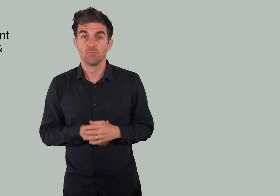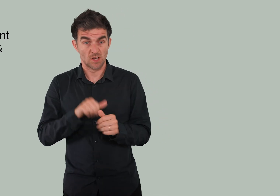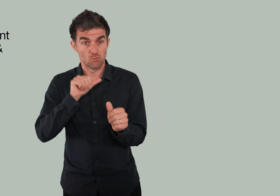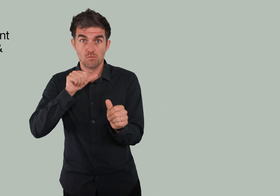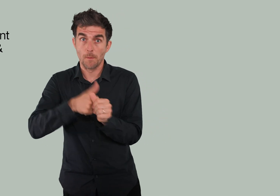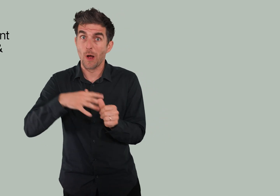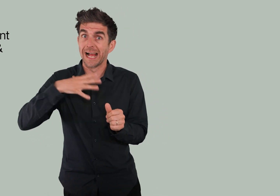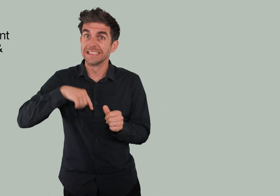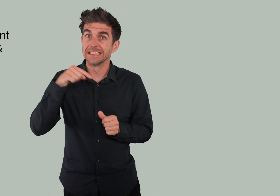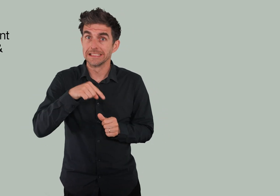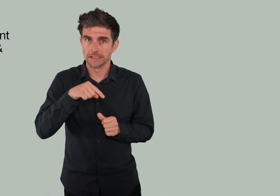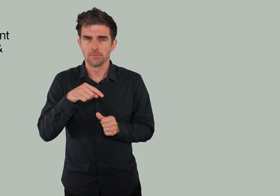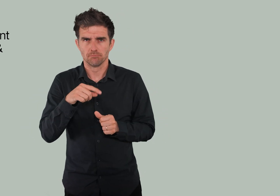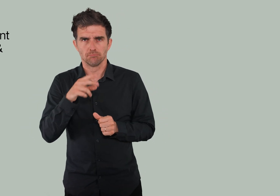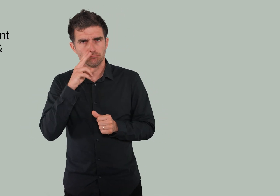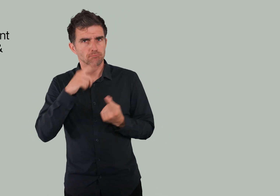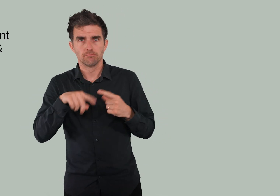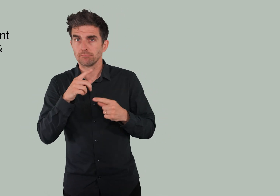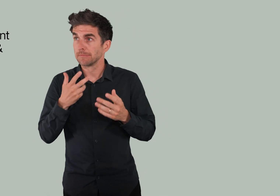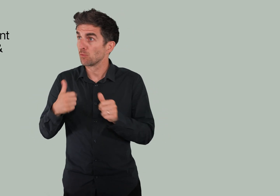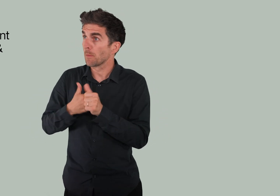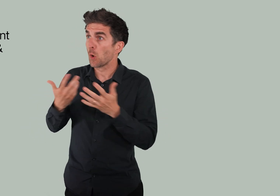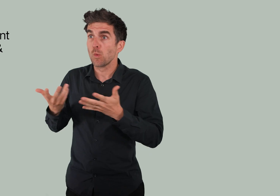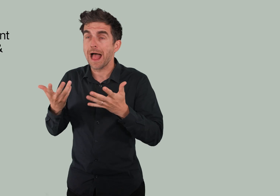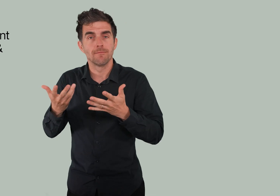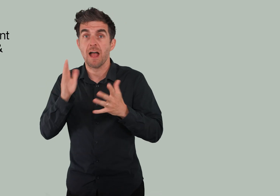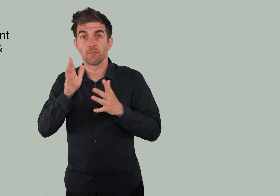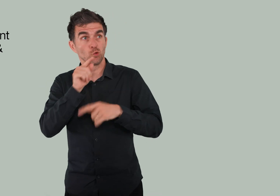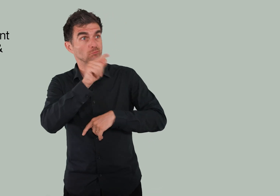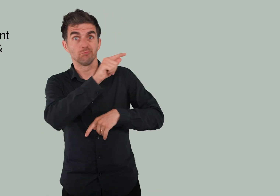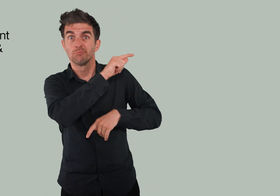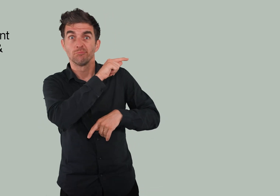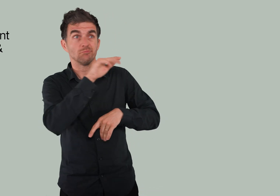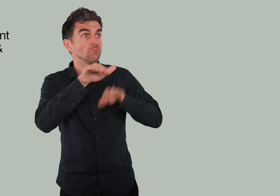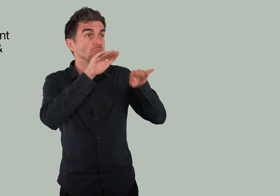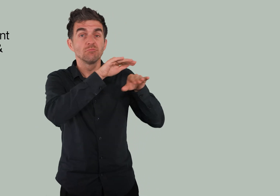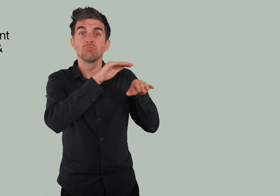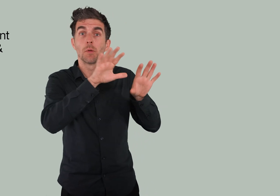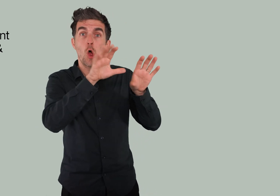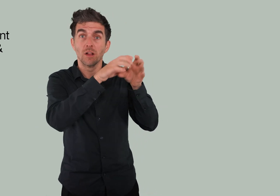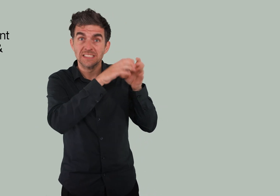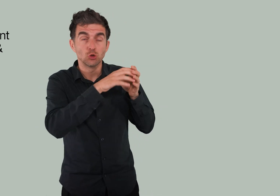Support needs, which tend to met by third party organisations,